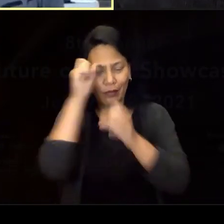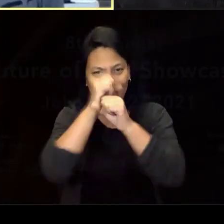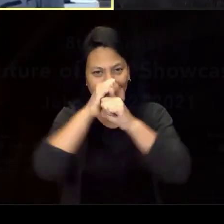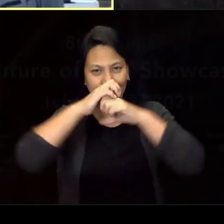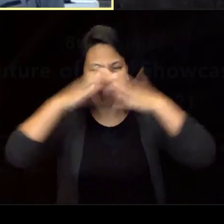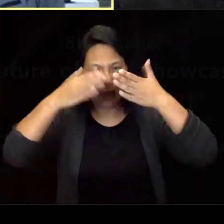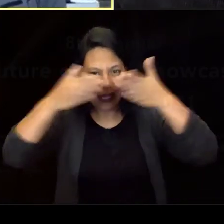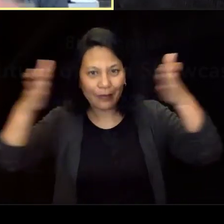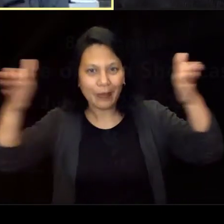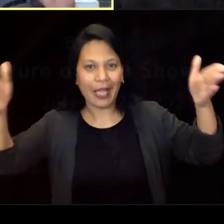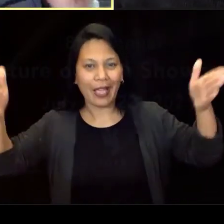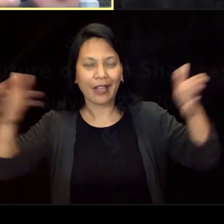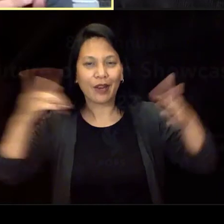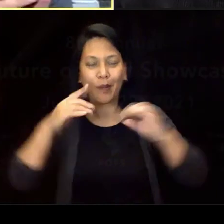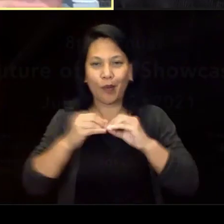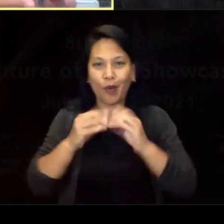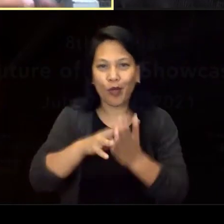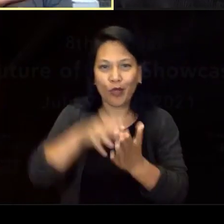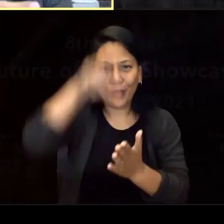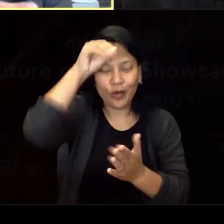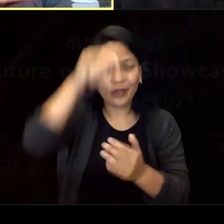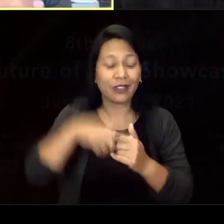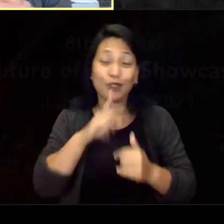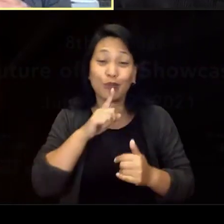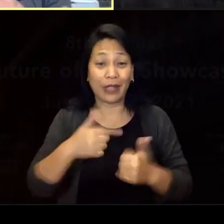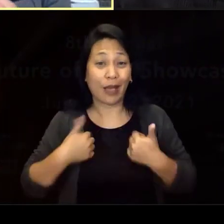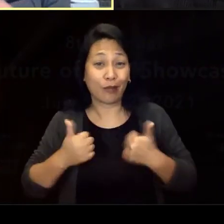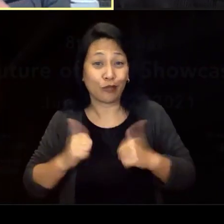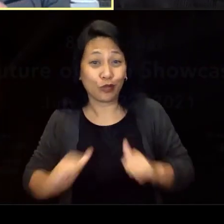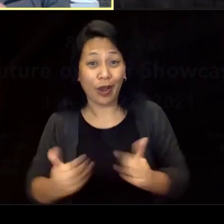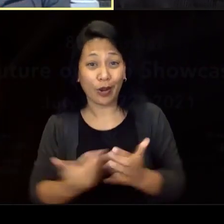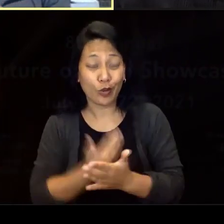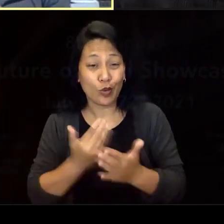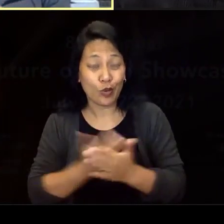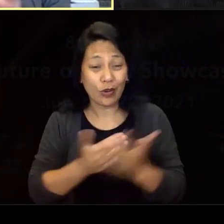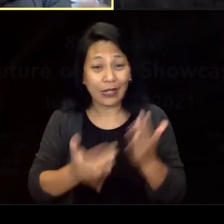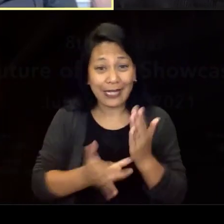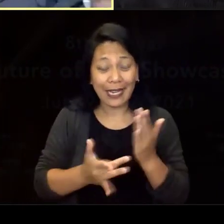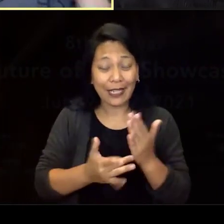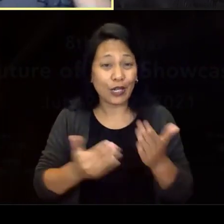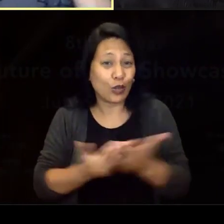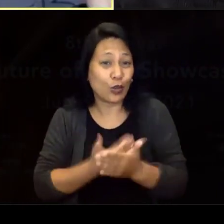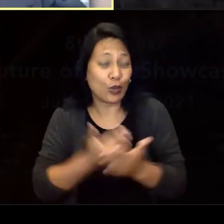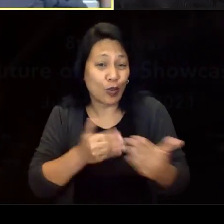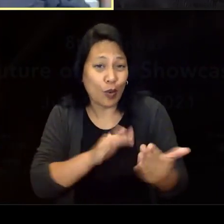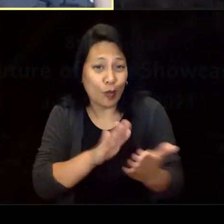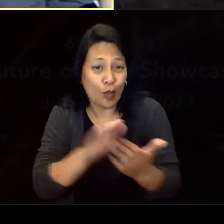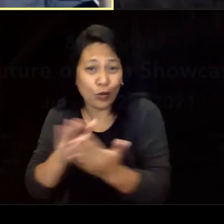I kind of like been trying out different things that I haven't tried out before and trying to like do...